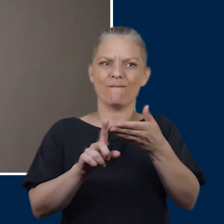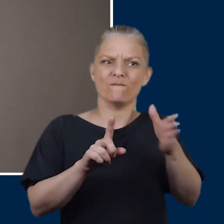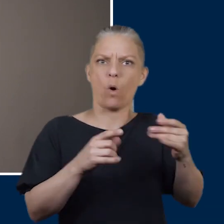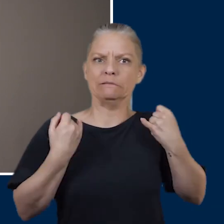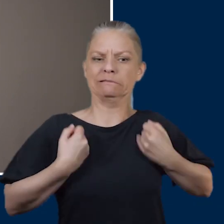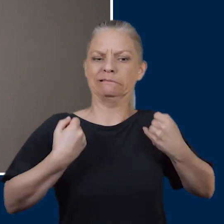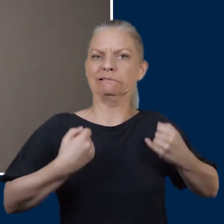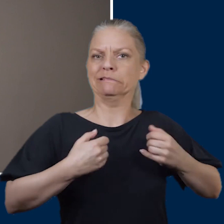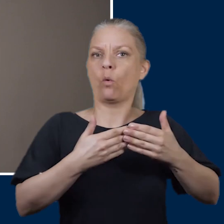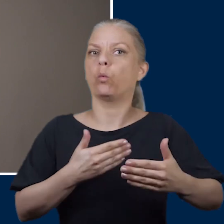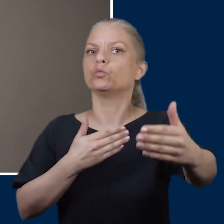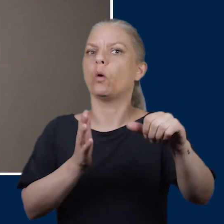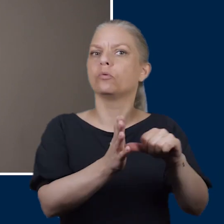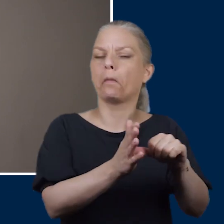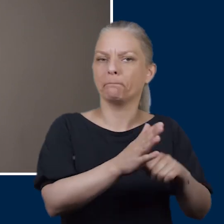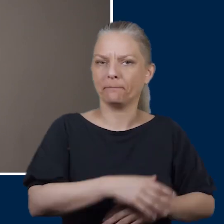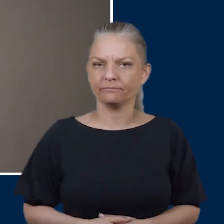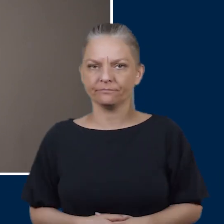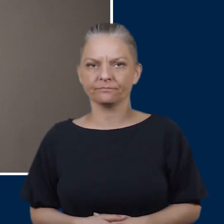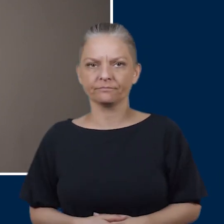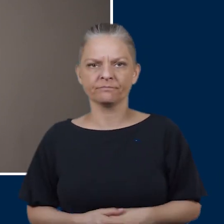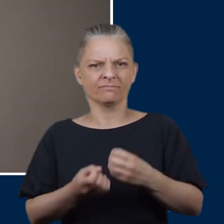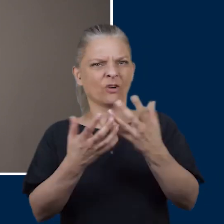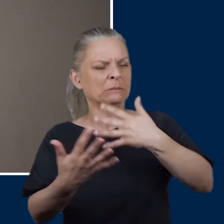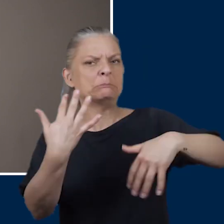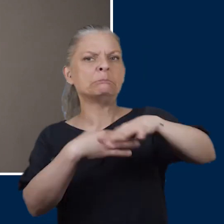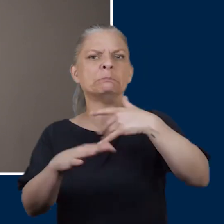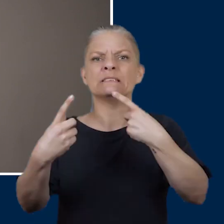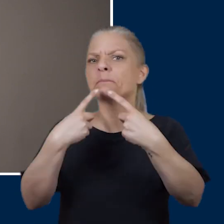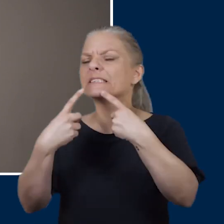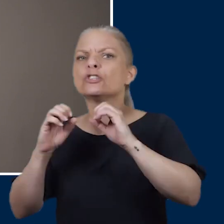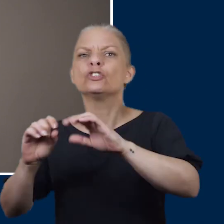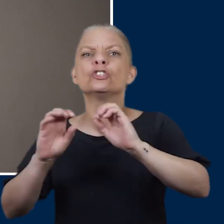There are lots of mixed messages about what health eating means and this can easily lead